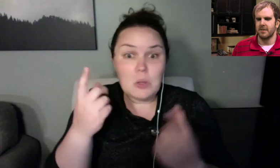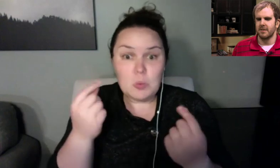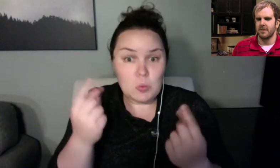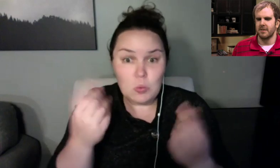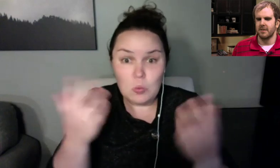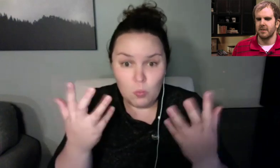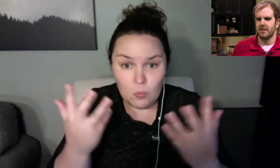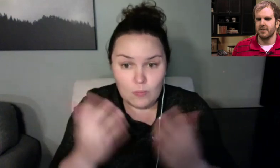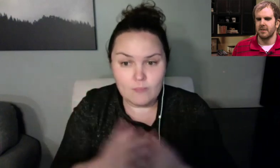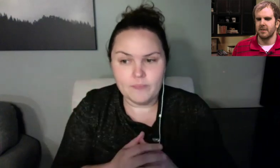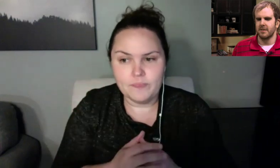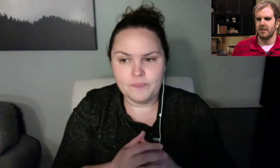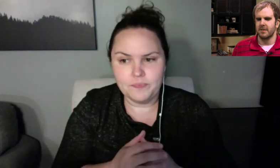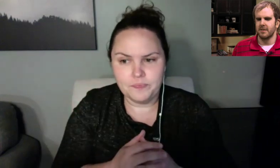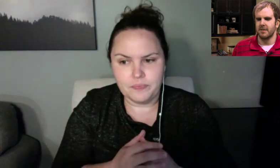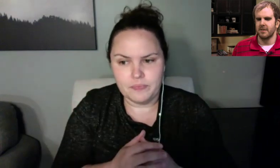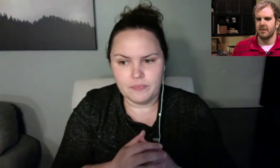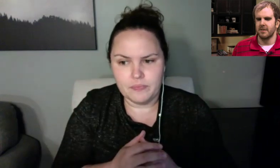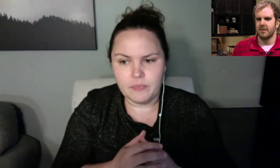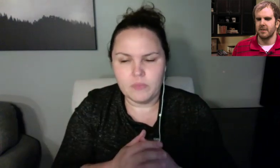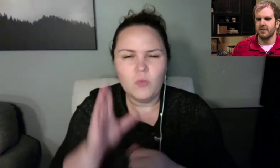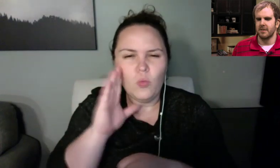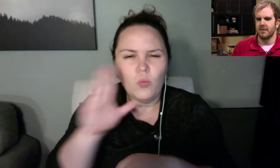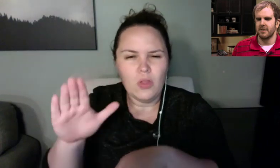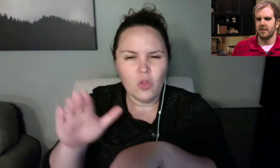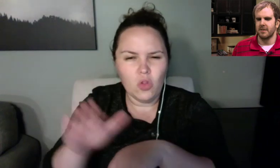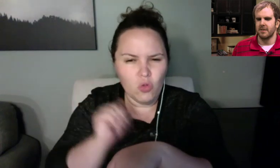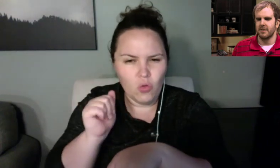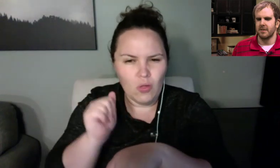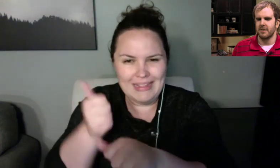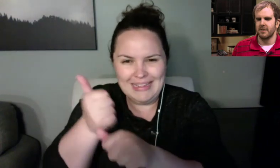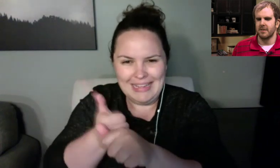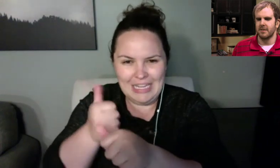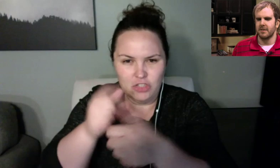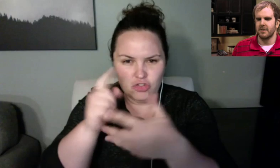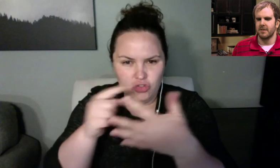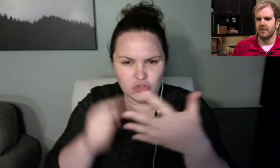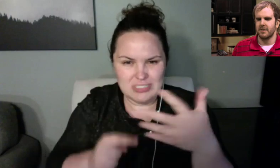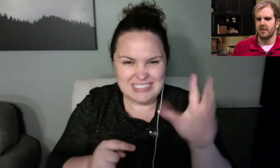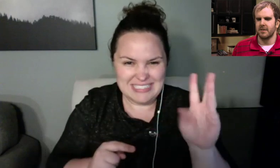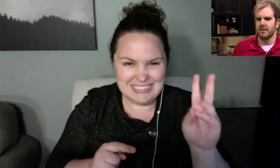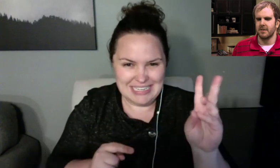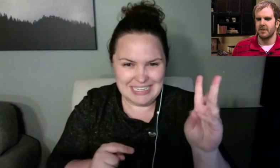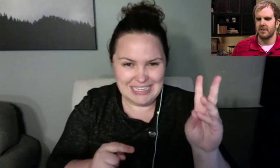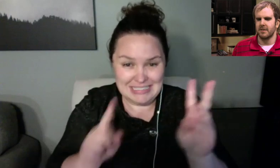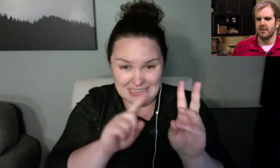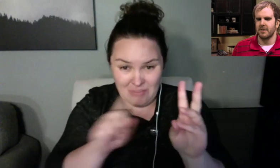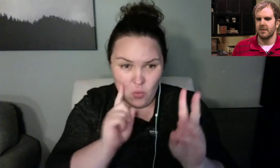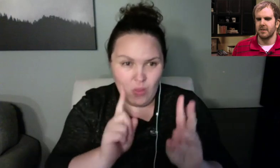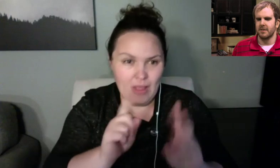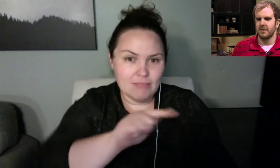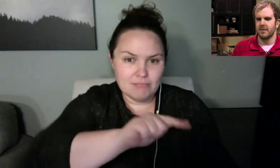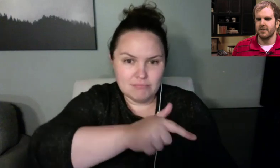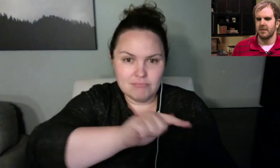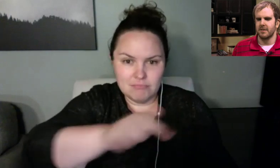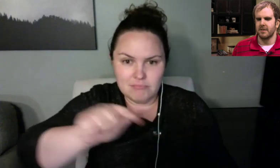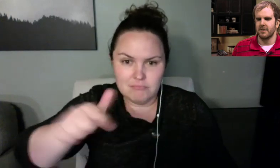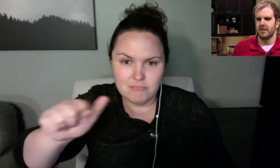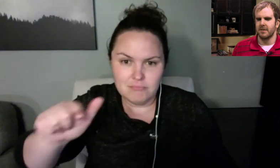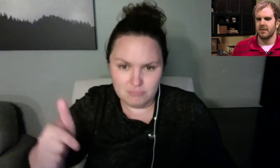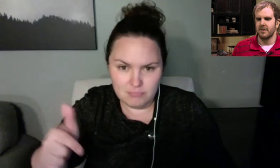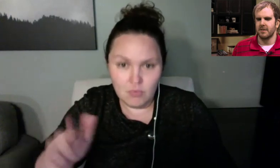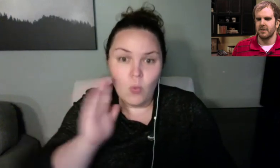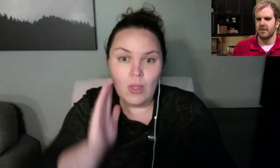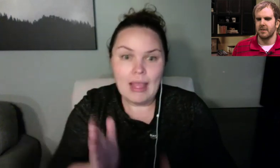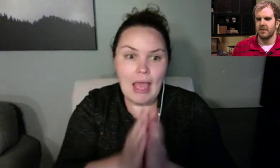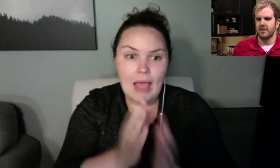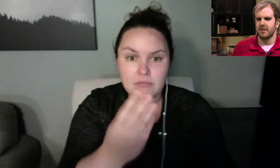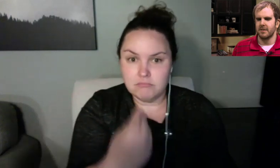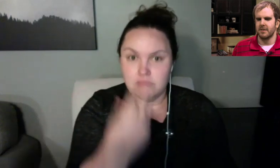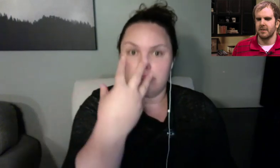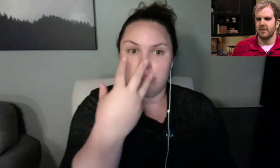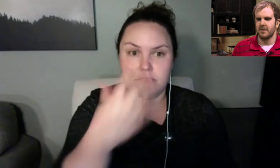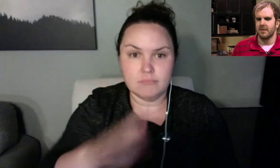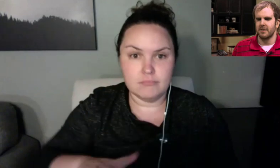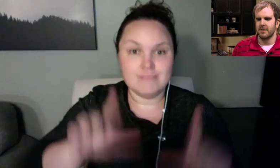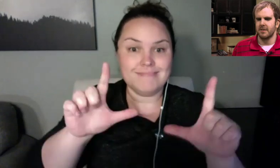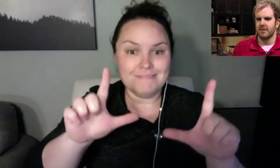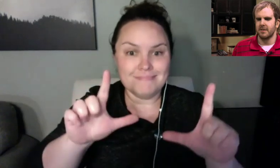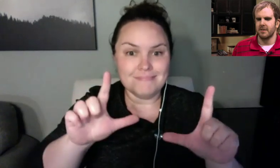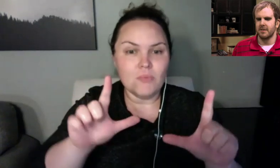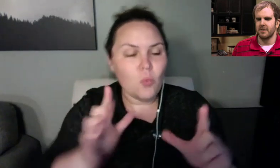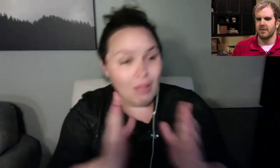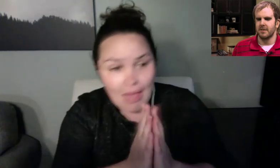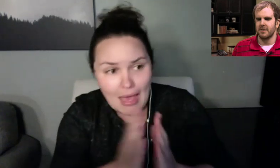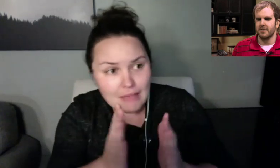do is call on each actor individually to come on-screen and say a few words and take